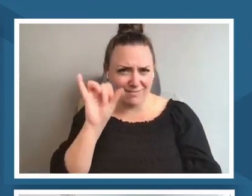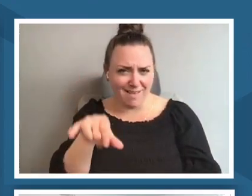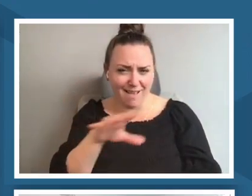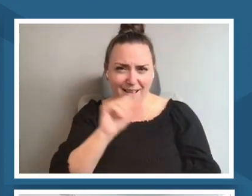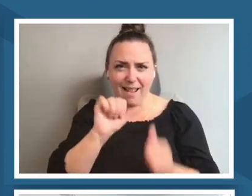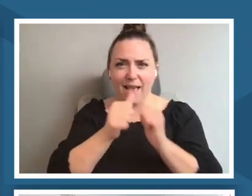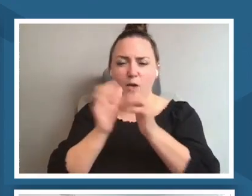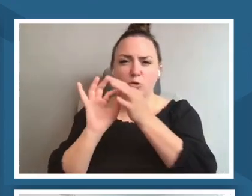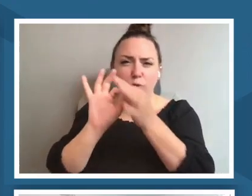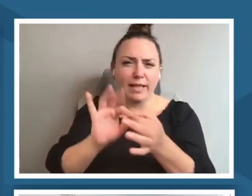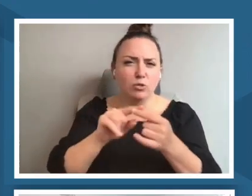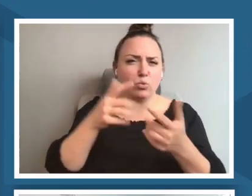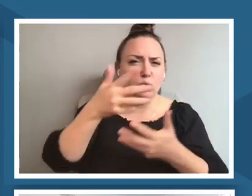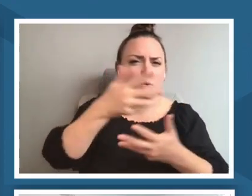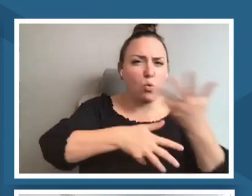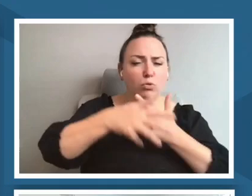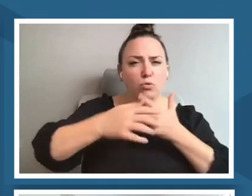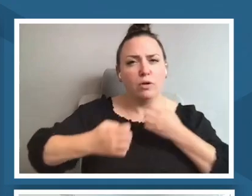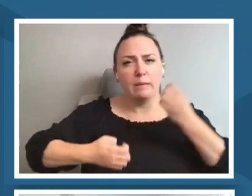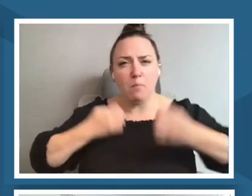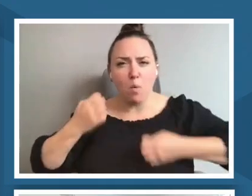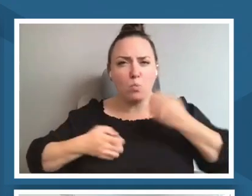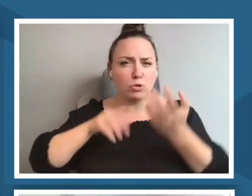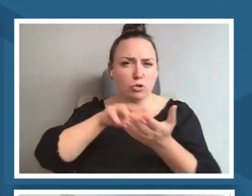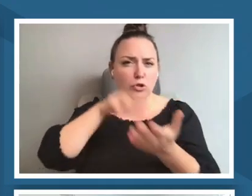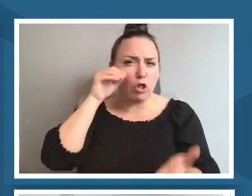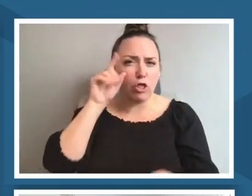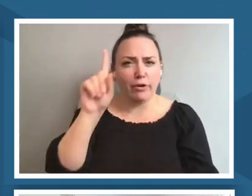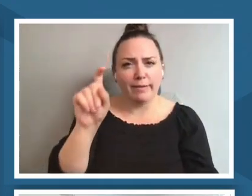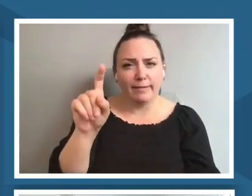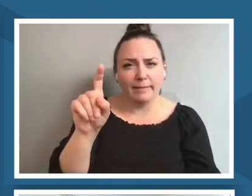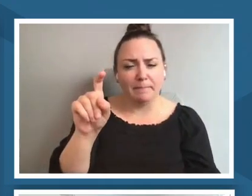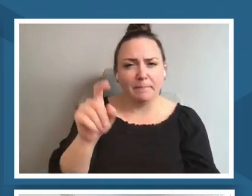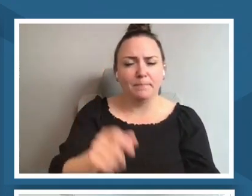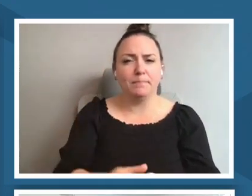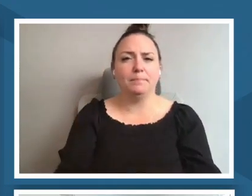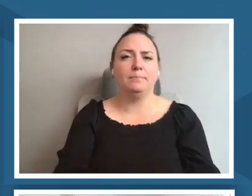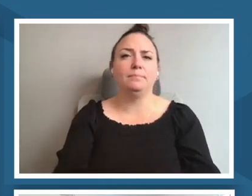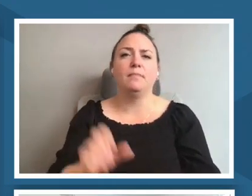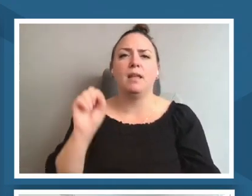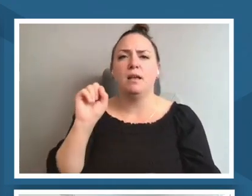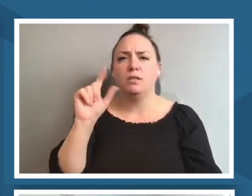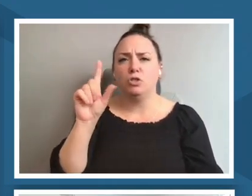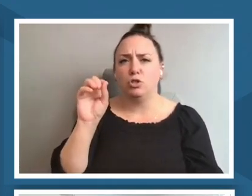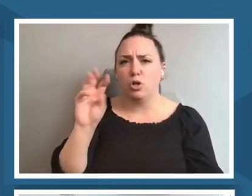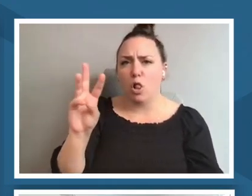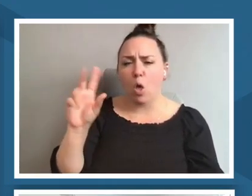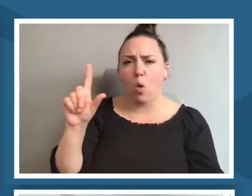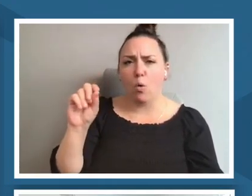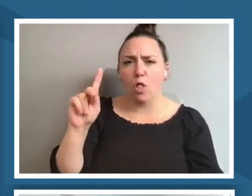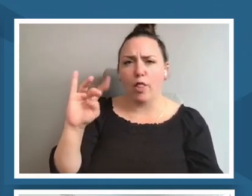emotional learning